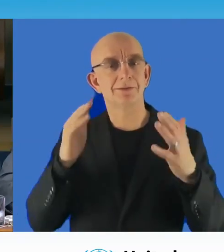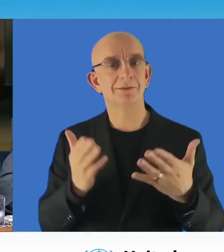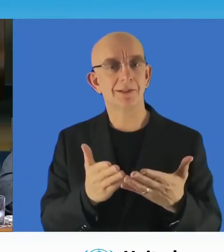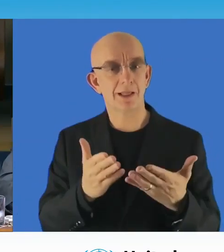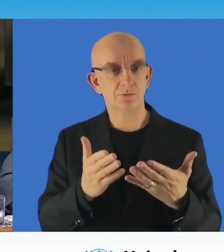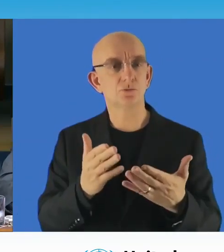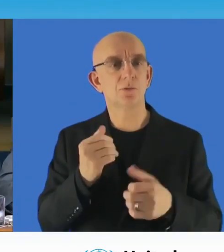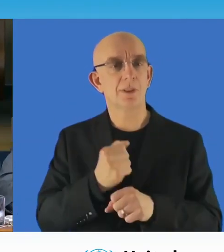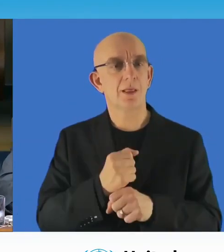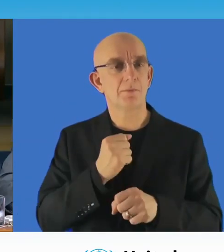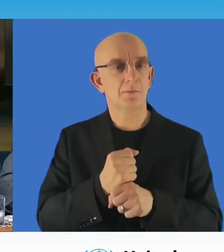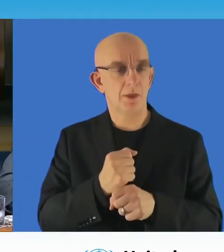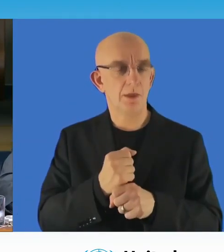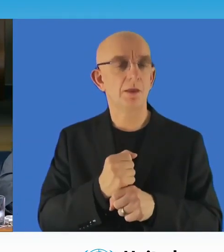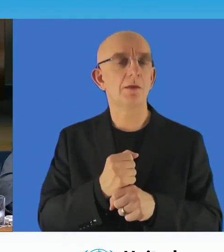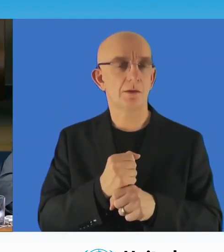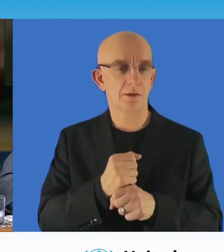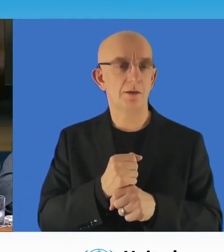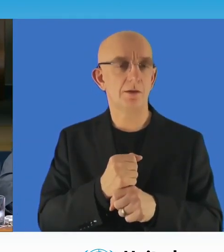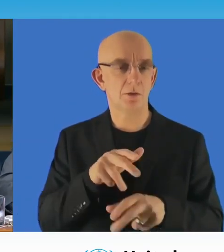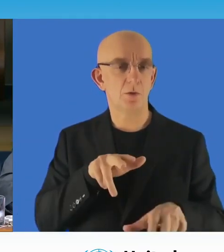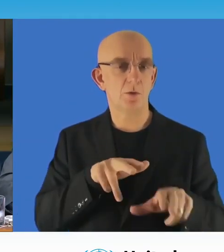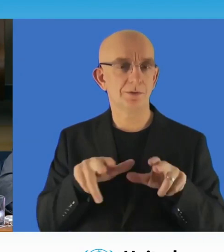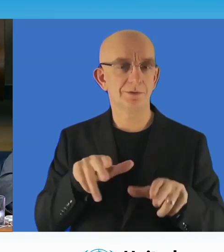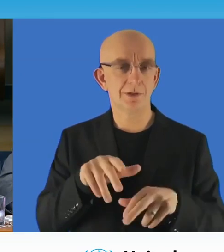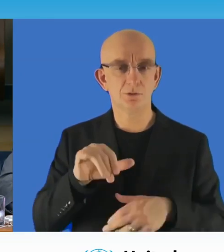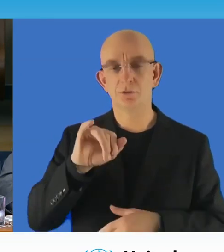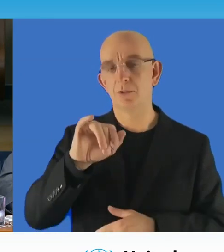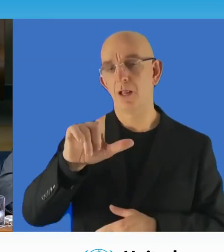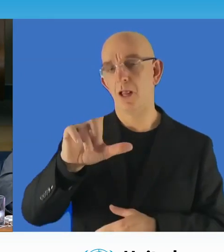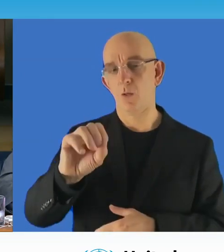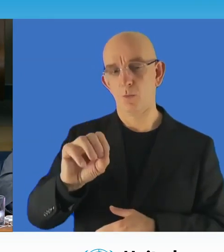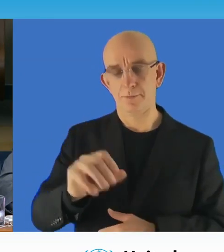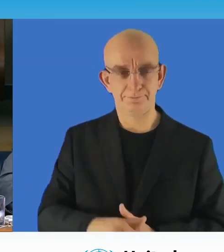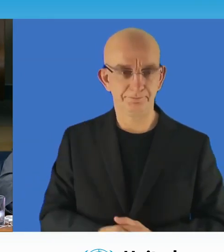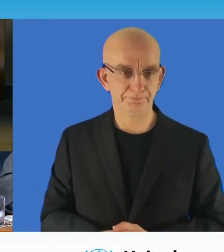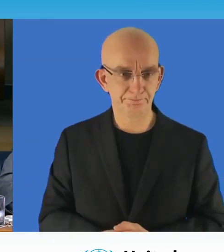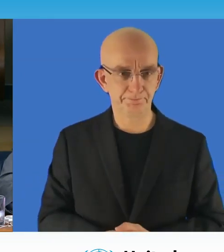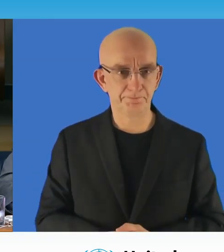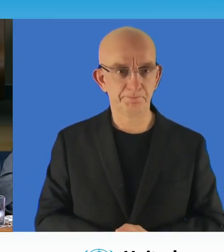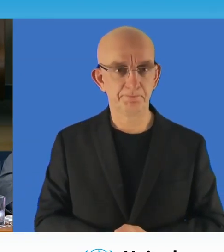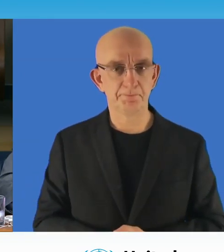thank you Mr President excellencies distinguished delegates esteemed panelists I'm pleased to